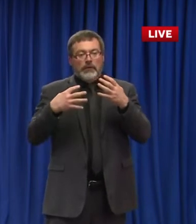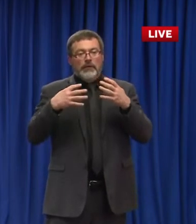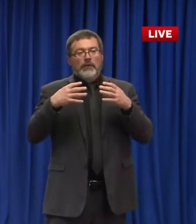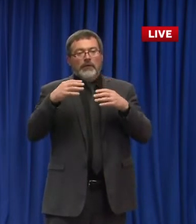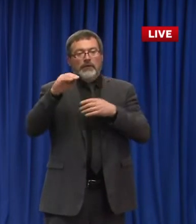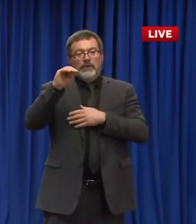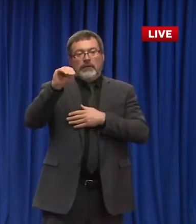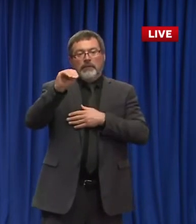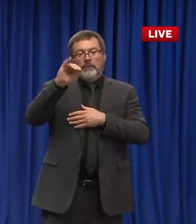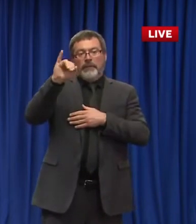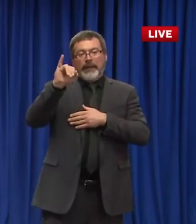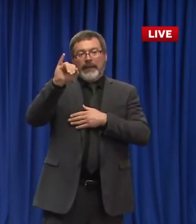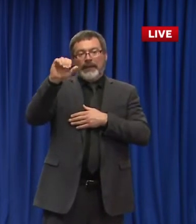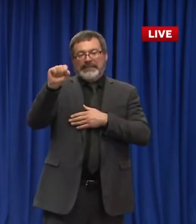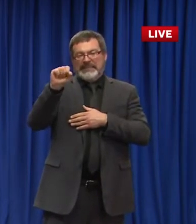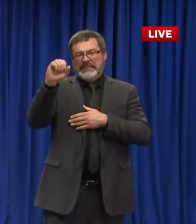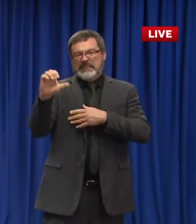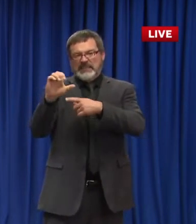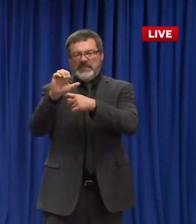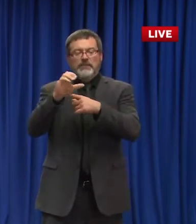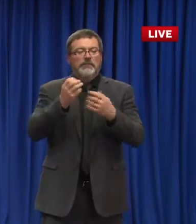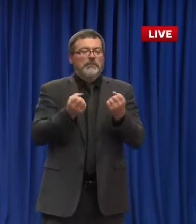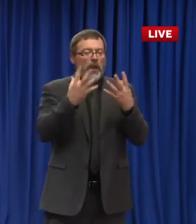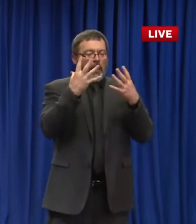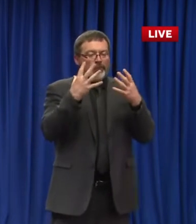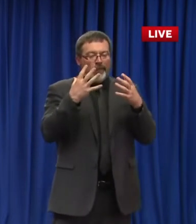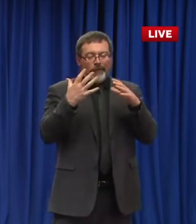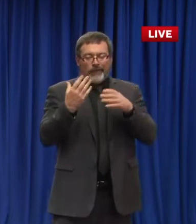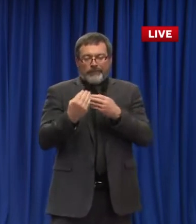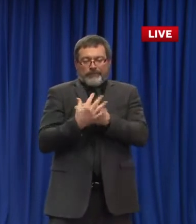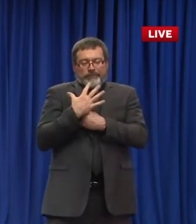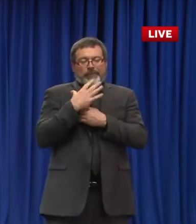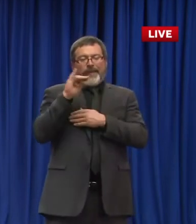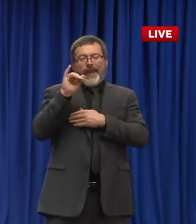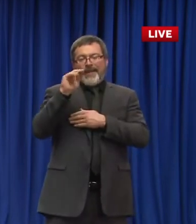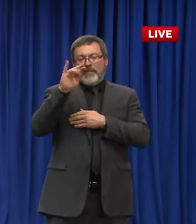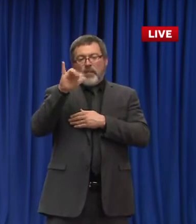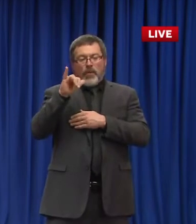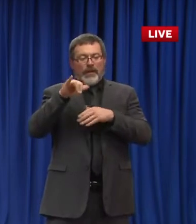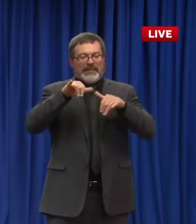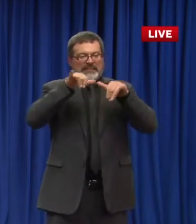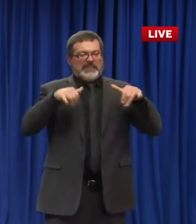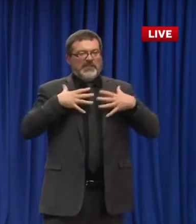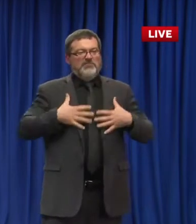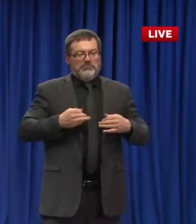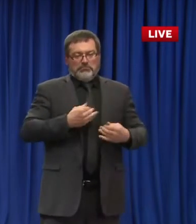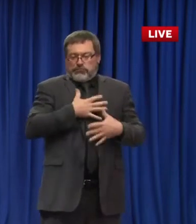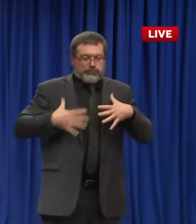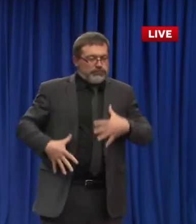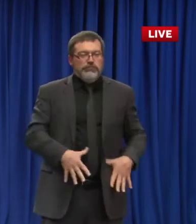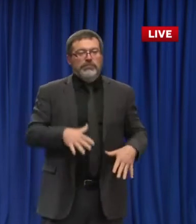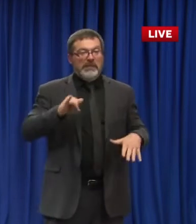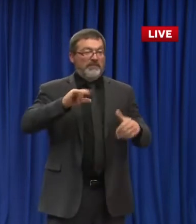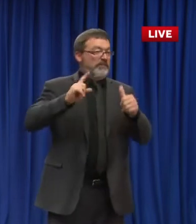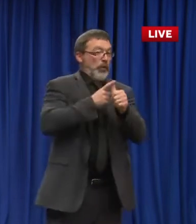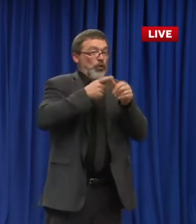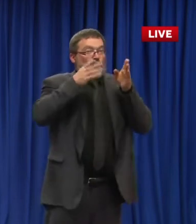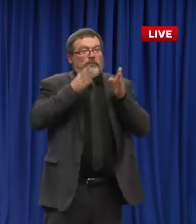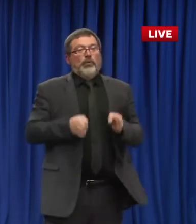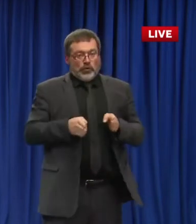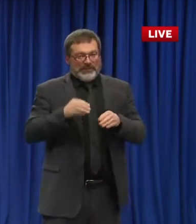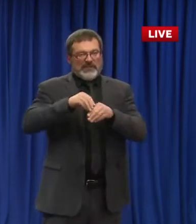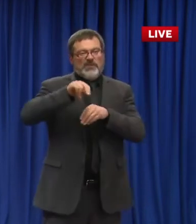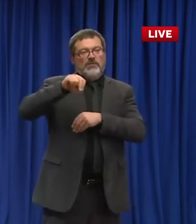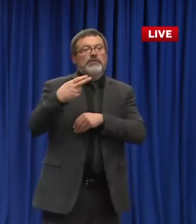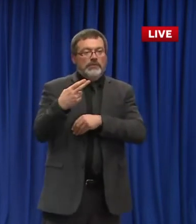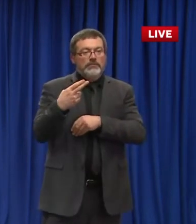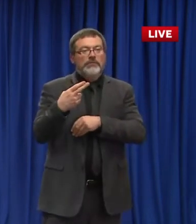SYNDROME IN CHILDREN, WHICH IS ABBREVIATED MIS SEE FORMALLY AND BRIEFLY CALLED PEDIATRIC MULTI-SYSTEM INFLAMMATORY SYNDROME.